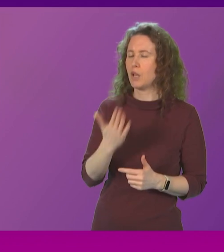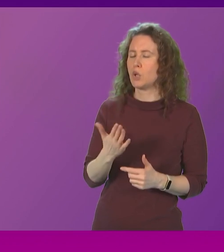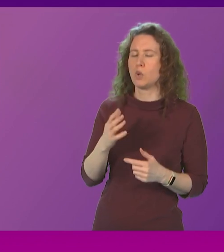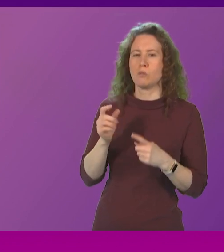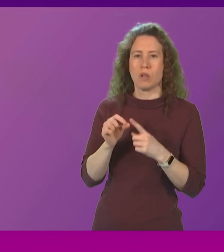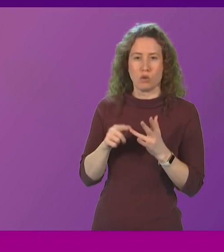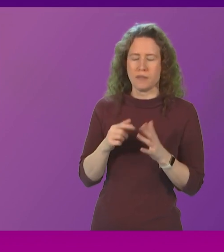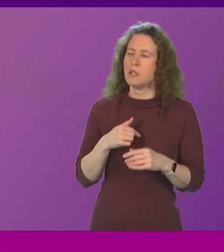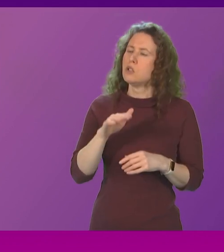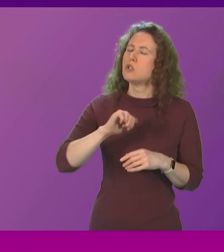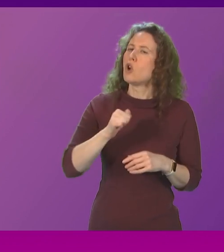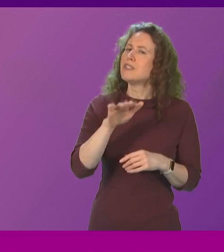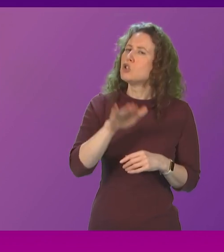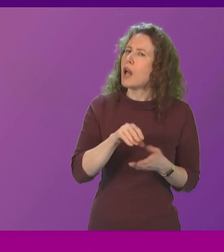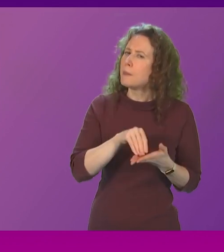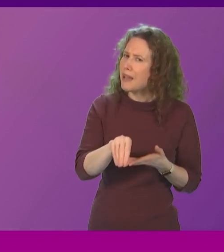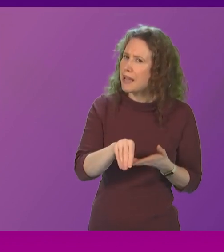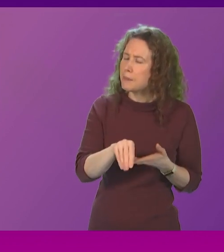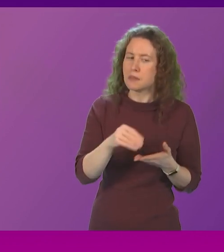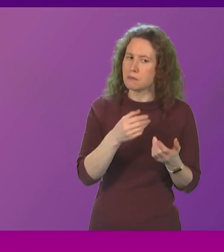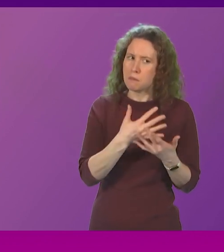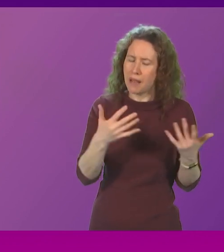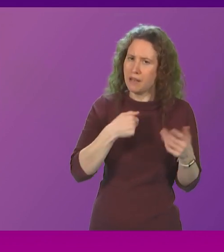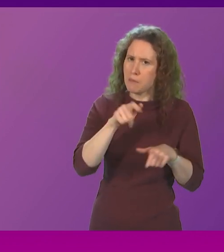The Scottish child payment has not yet been paid to many of my constituents.